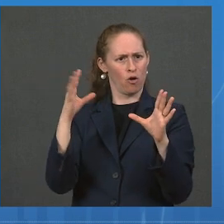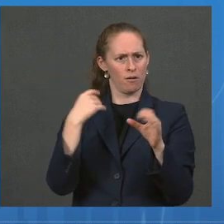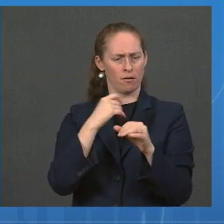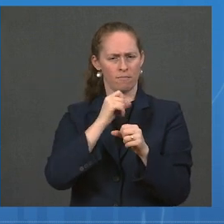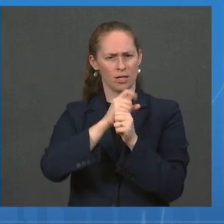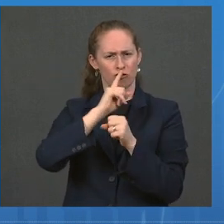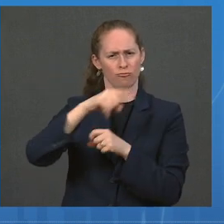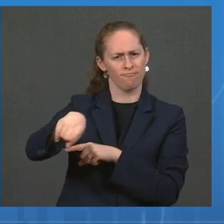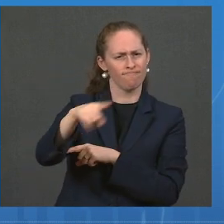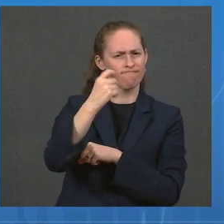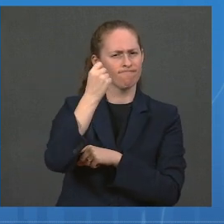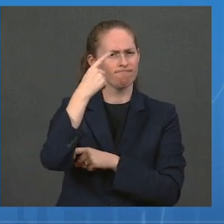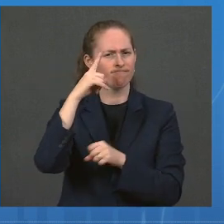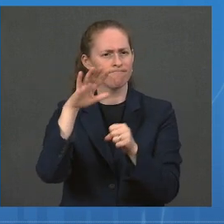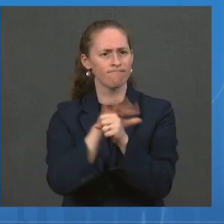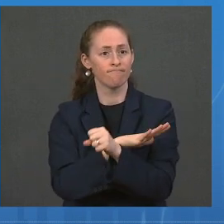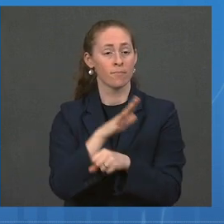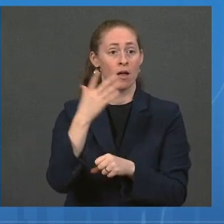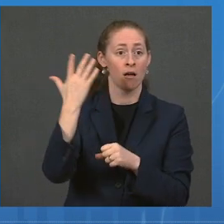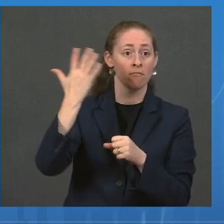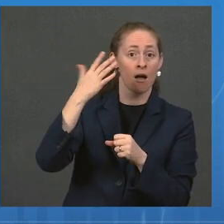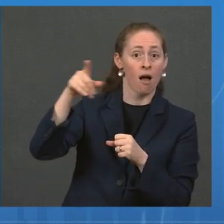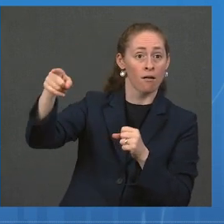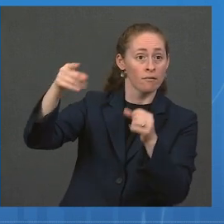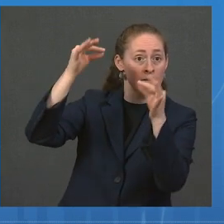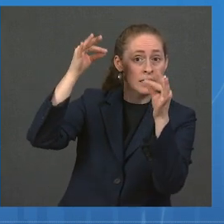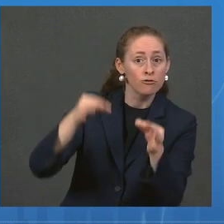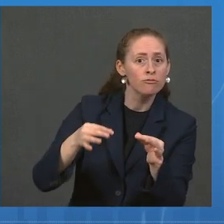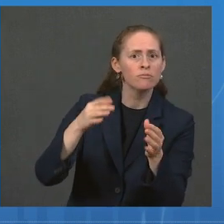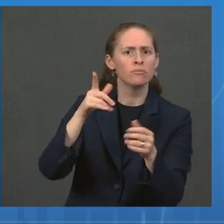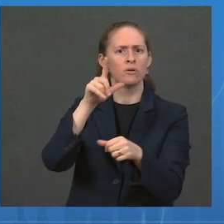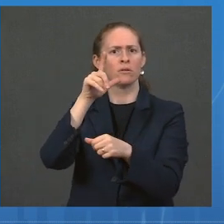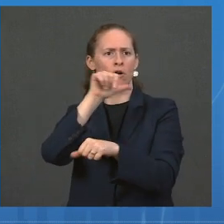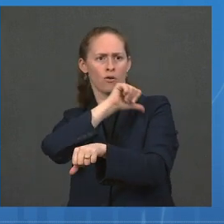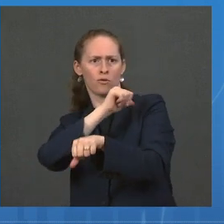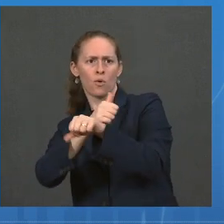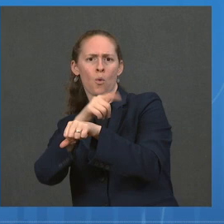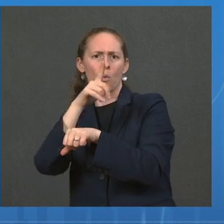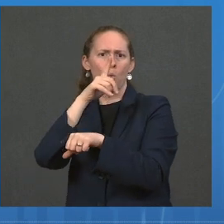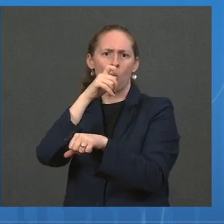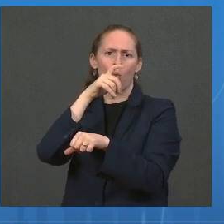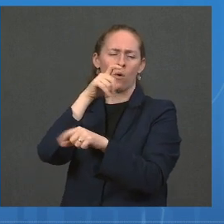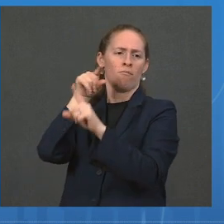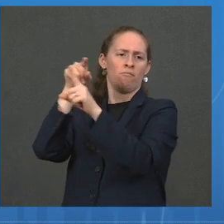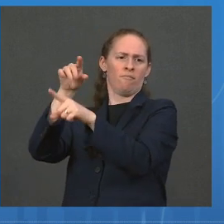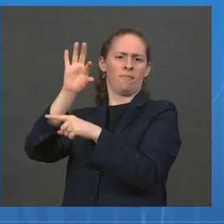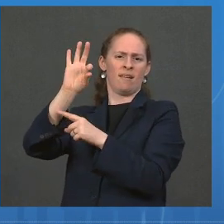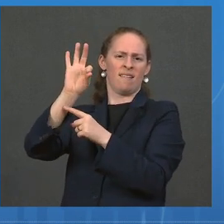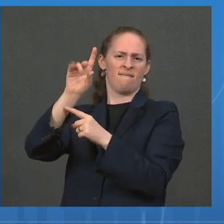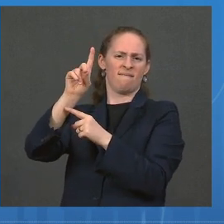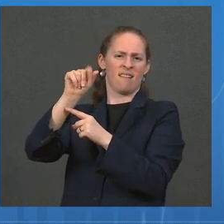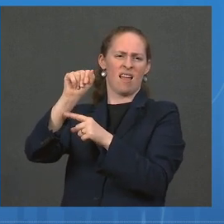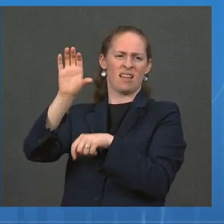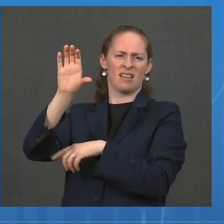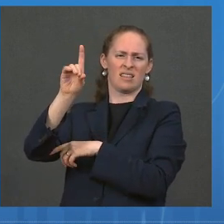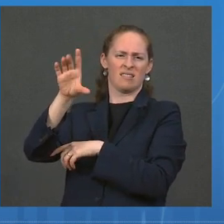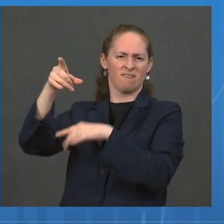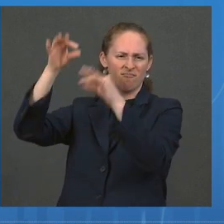the decision on authorization is with the FDA and with the CDC. At the same time, we want to be ready.